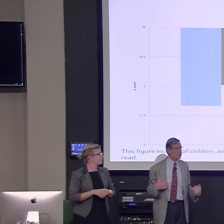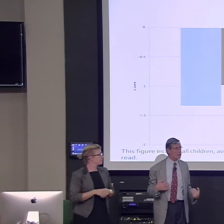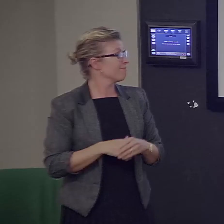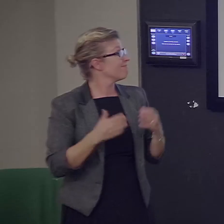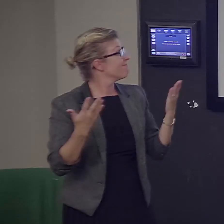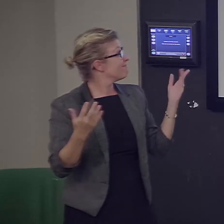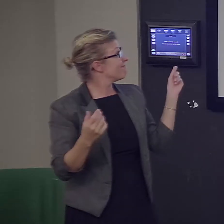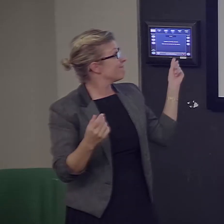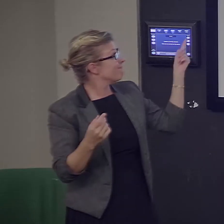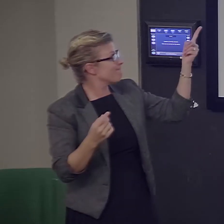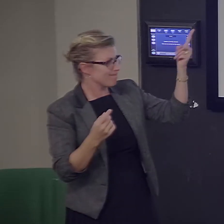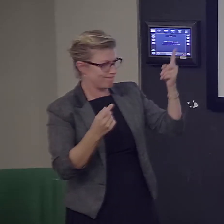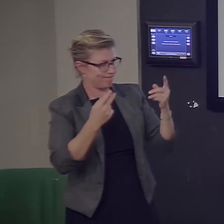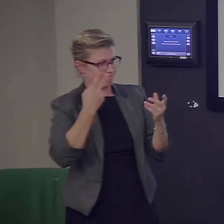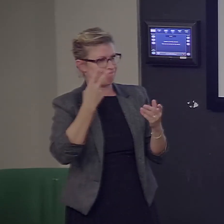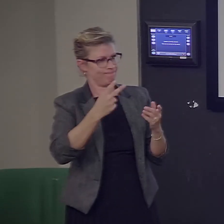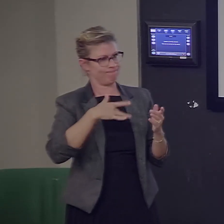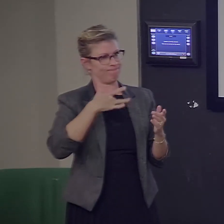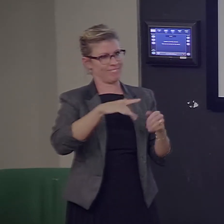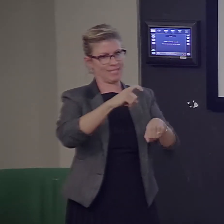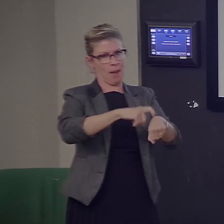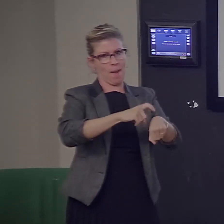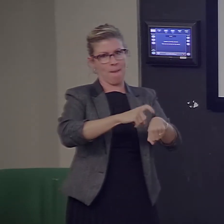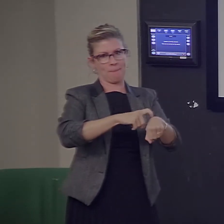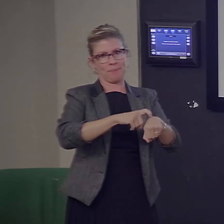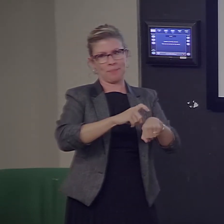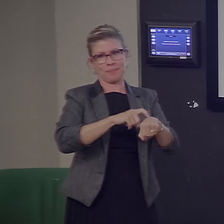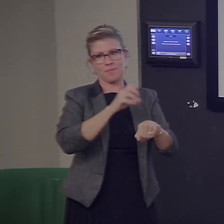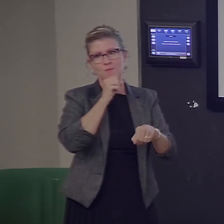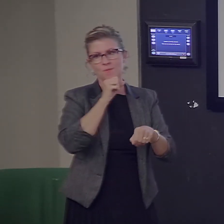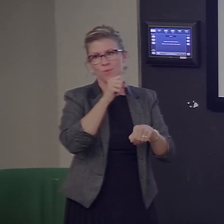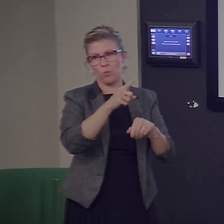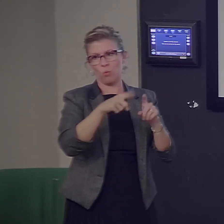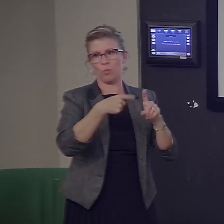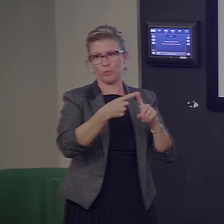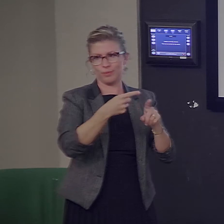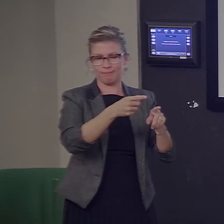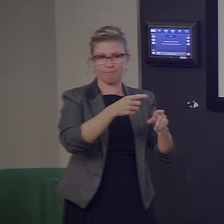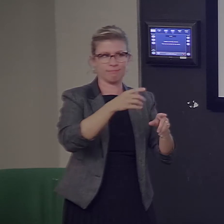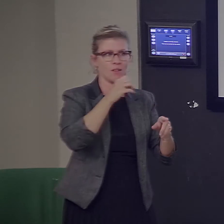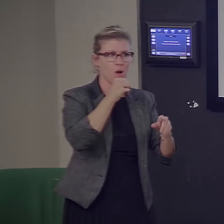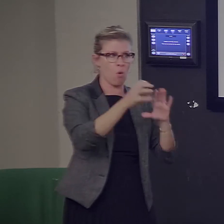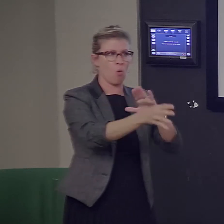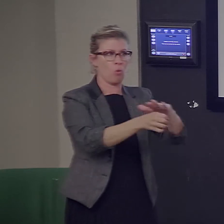So there's a timing effect here with the children being taken out before 2 years